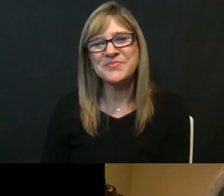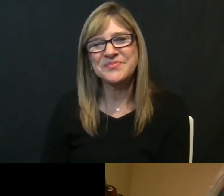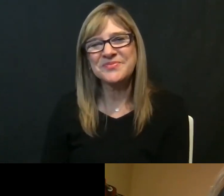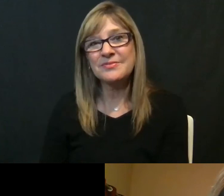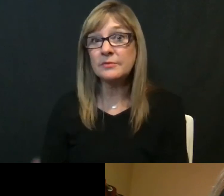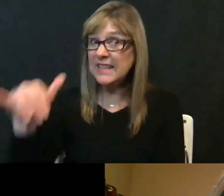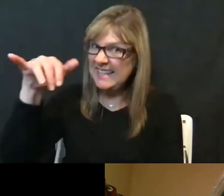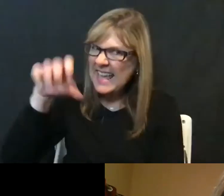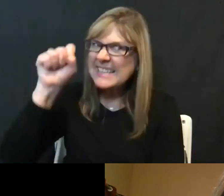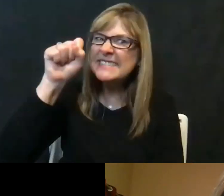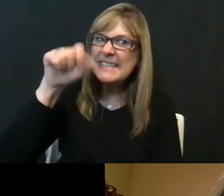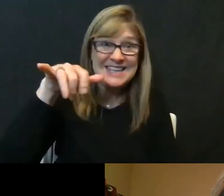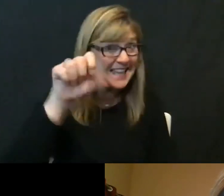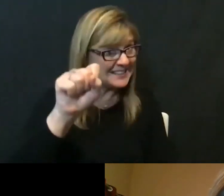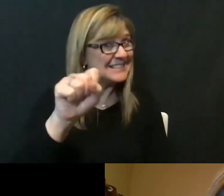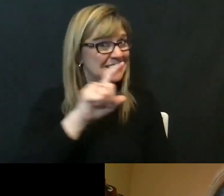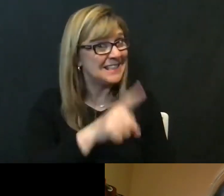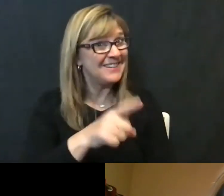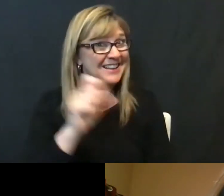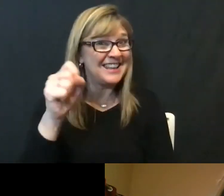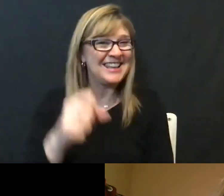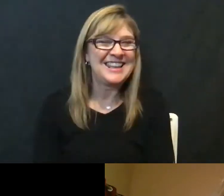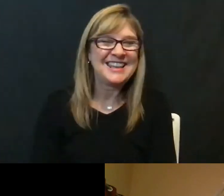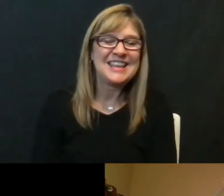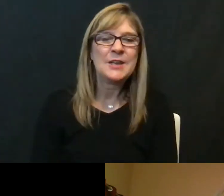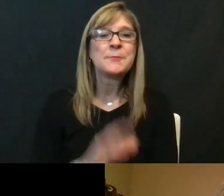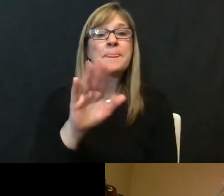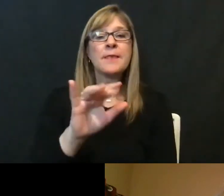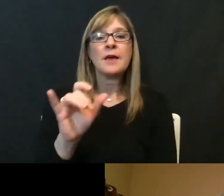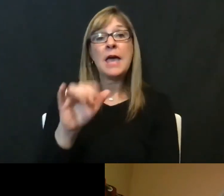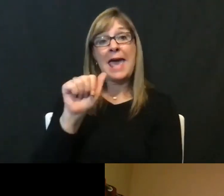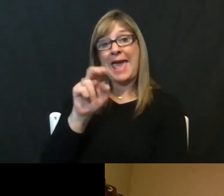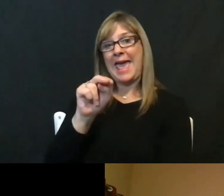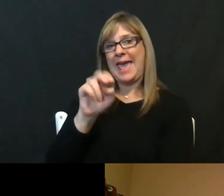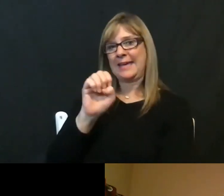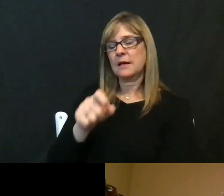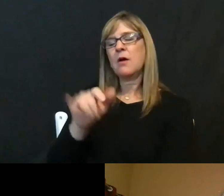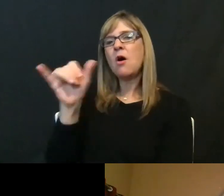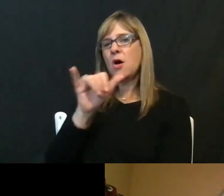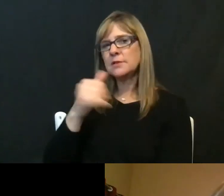Marsha: Yes, yes, definitely. There are also some programs through Texas School